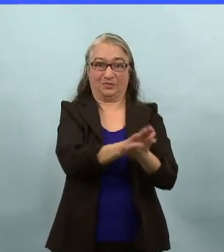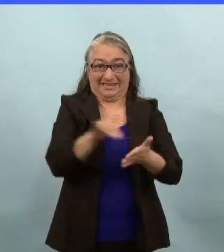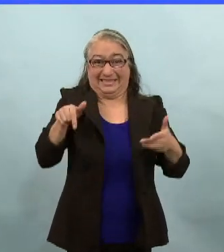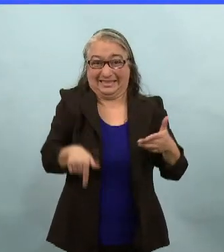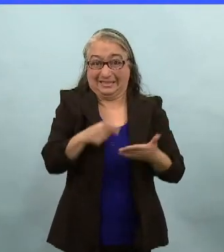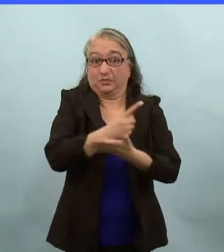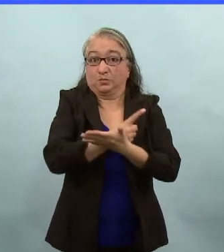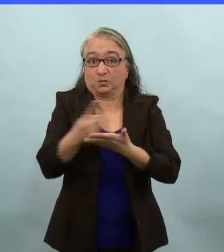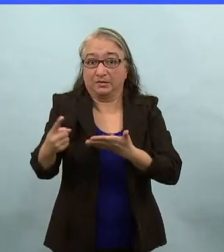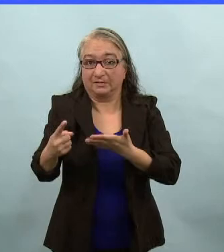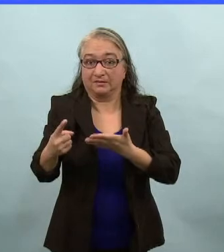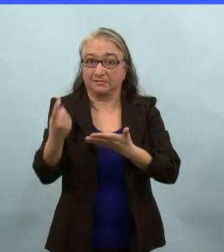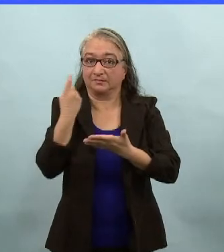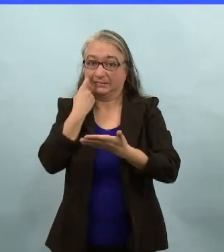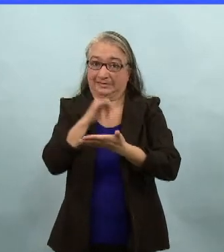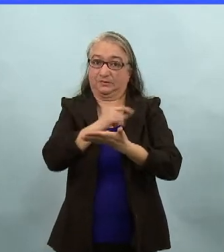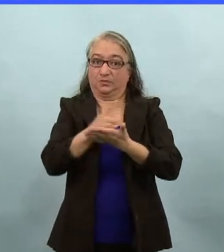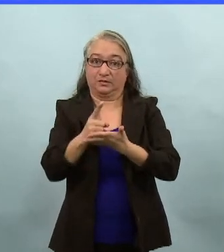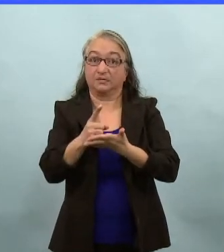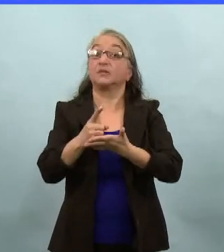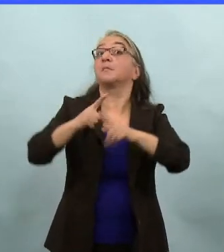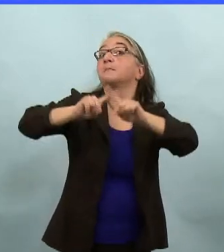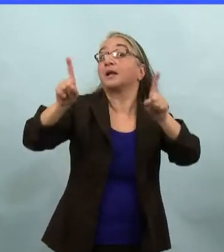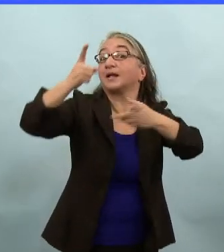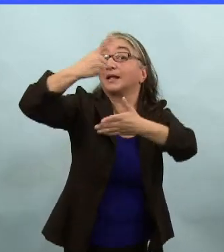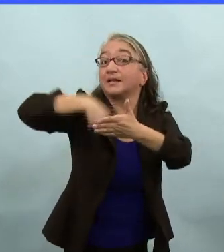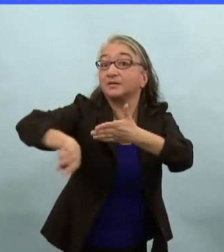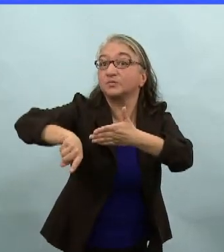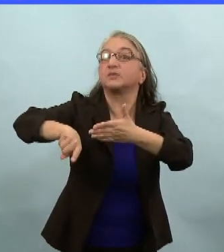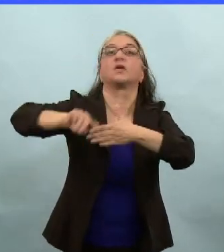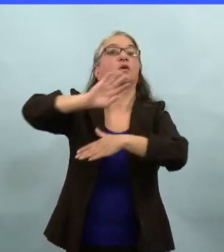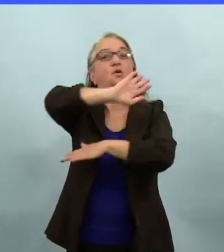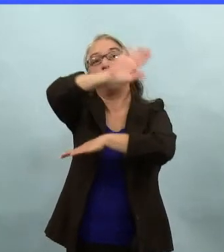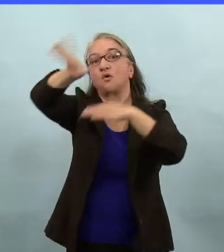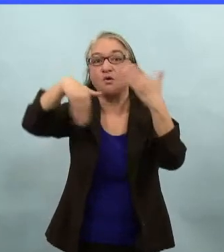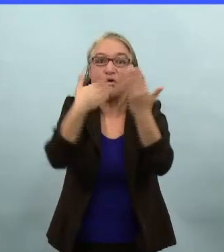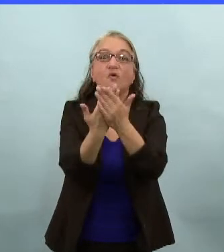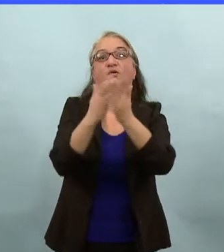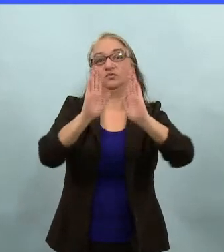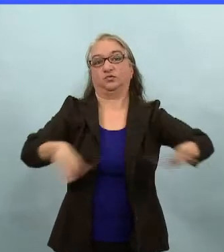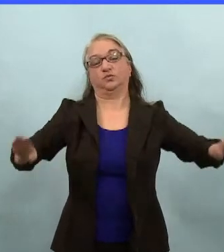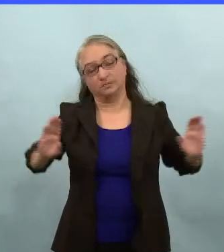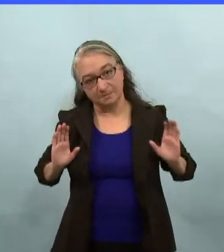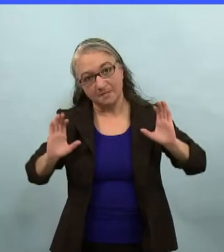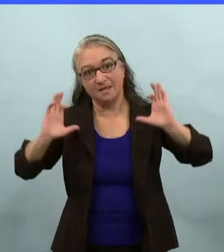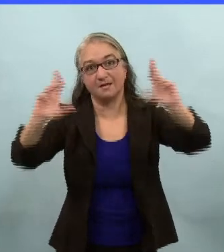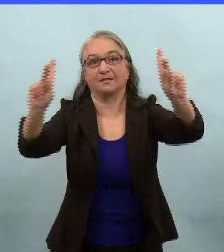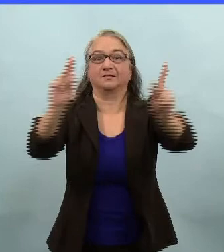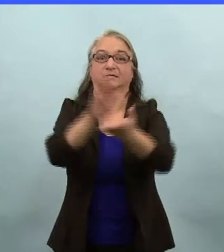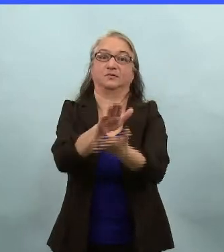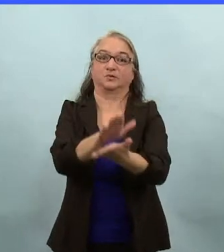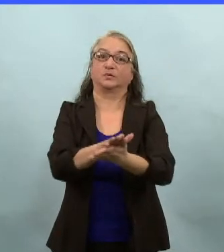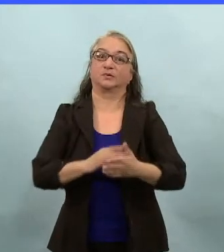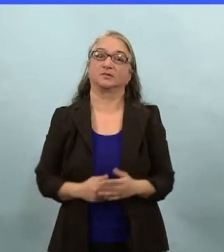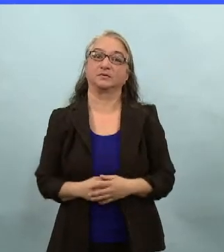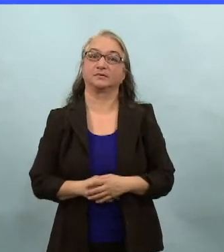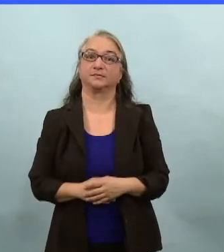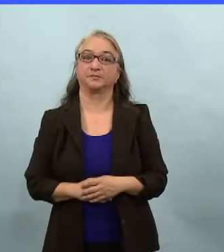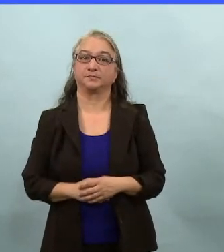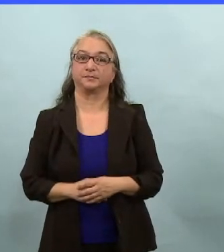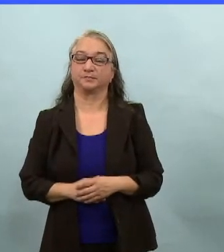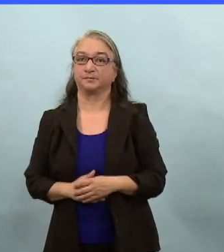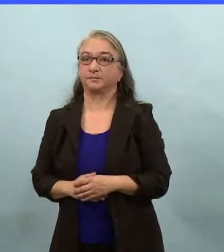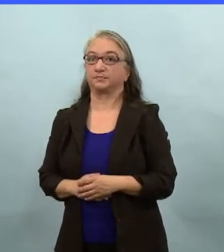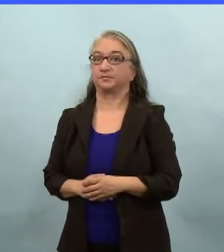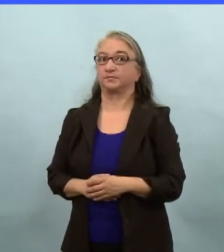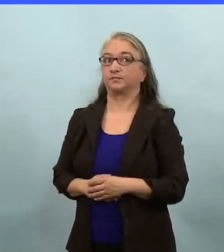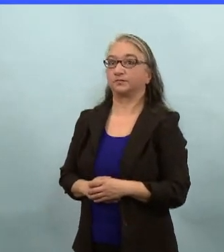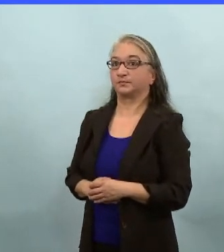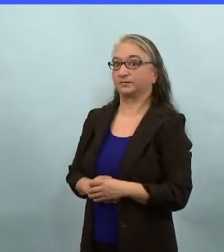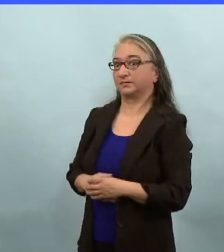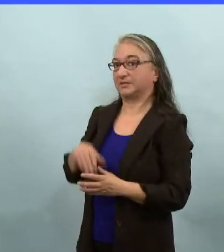starting next week all students will be back in school in learning okay thanks from cjob skyler